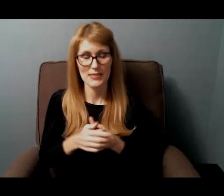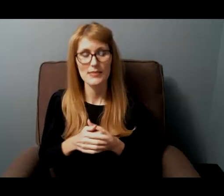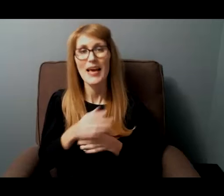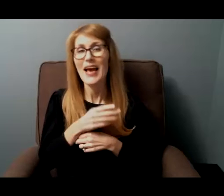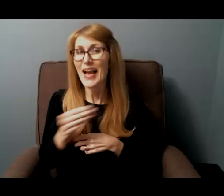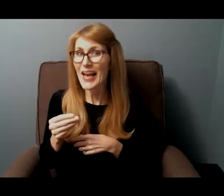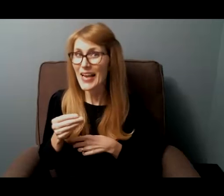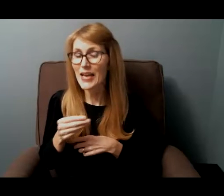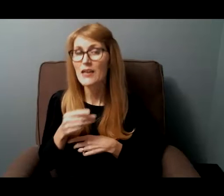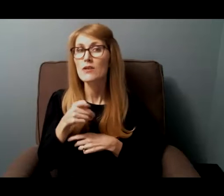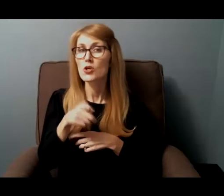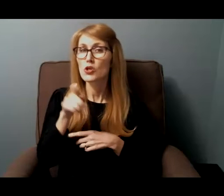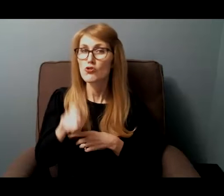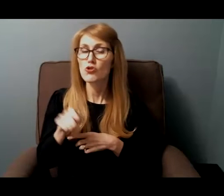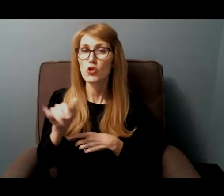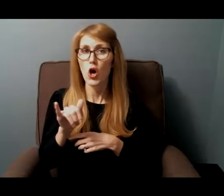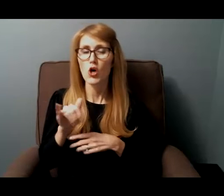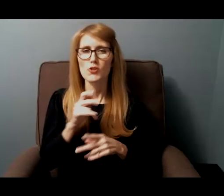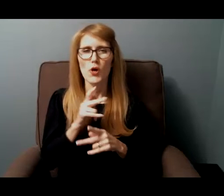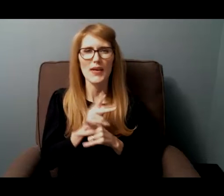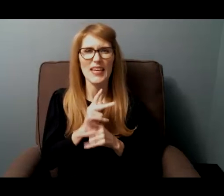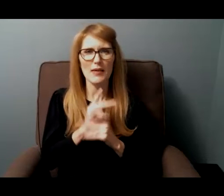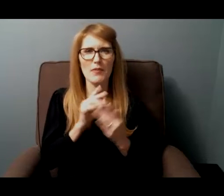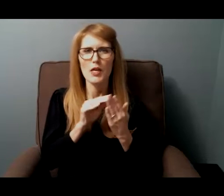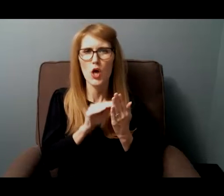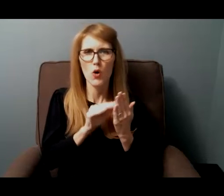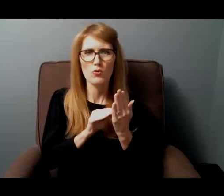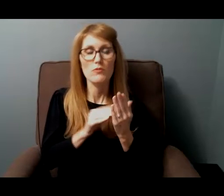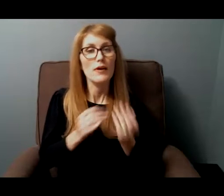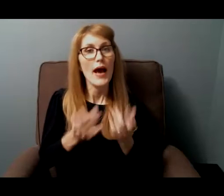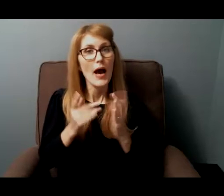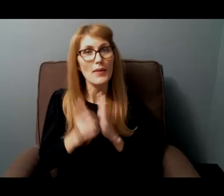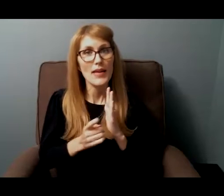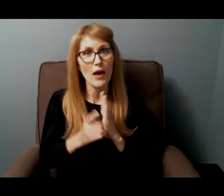keeping a little note somewhere for yourself of how many hours you are working in the business,